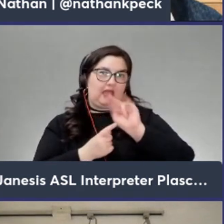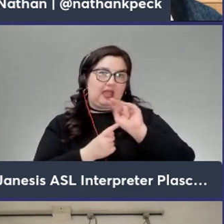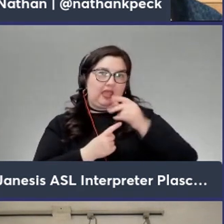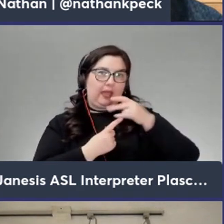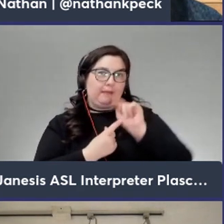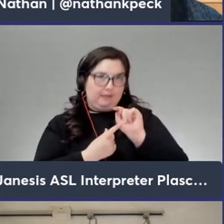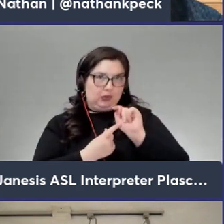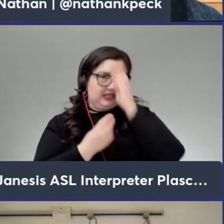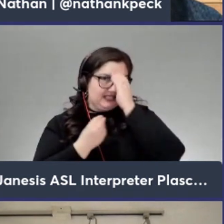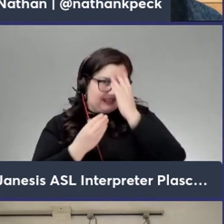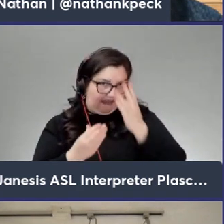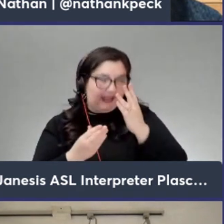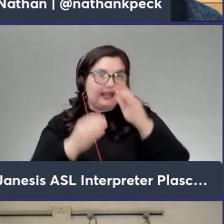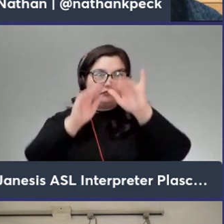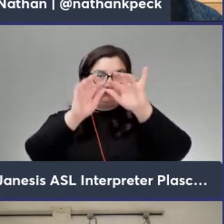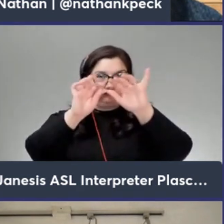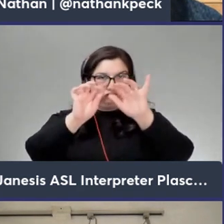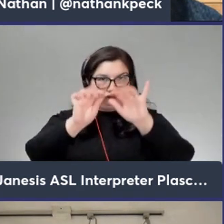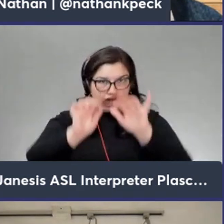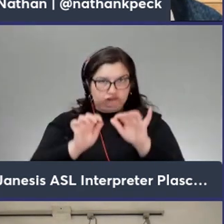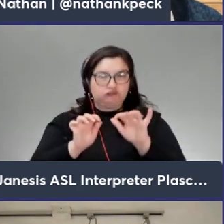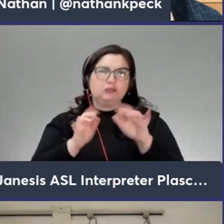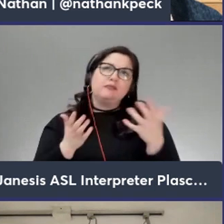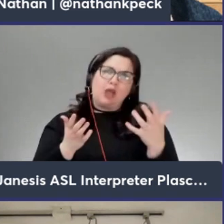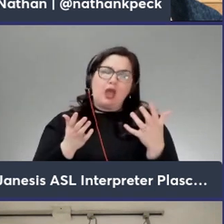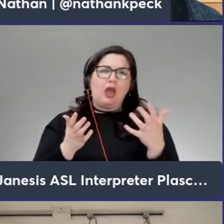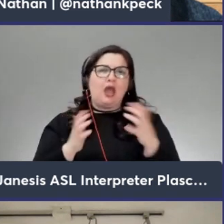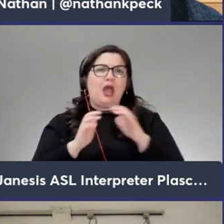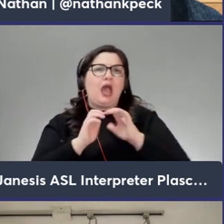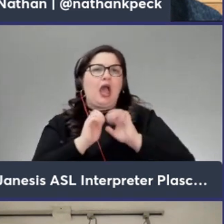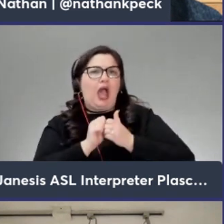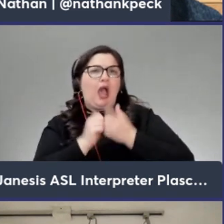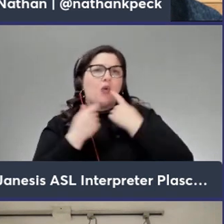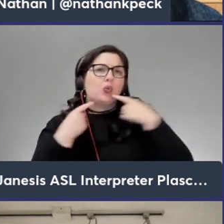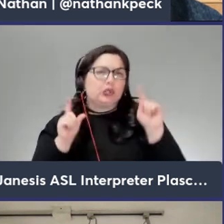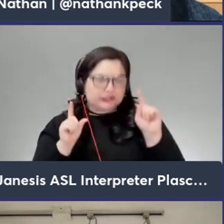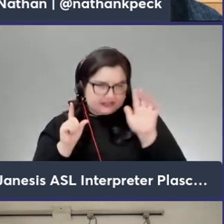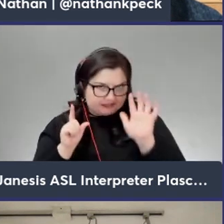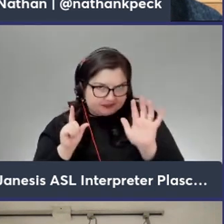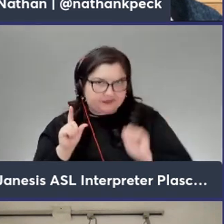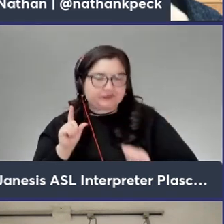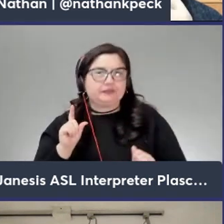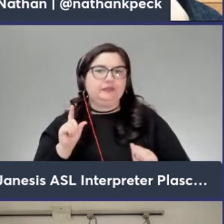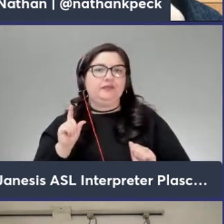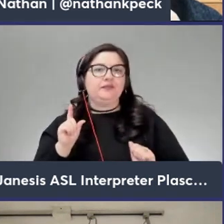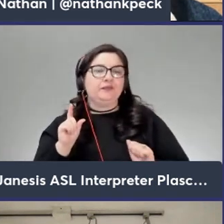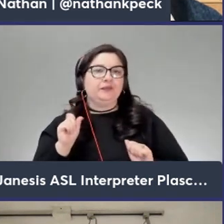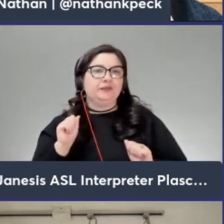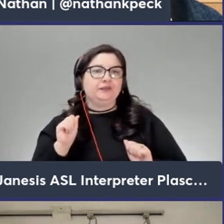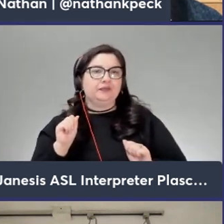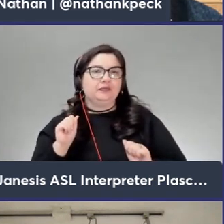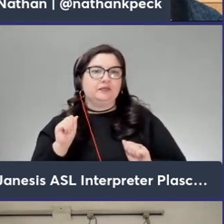which is, essentially the way that this works, is that the quantum computer...